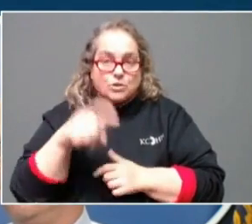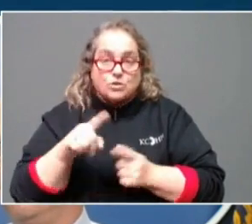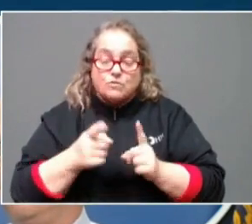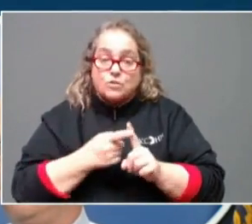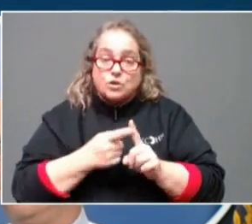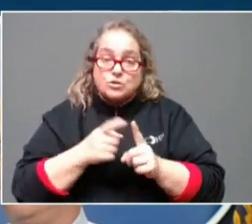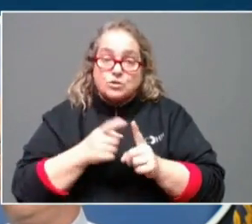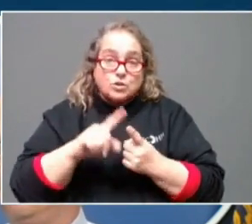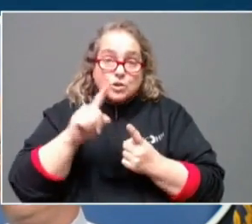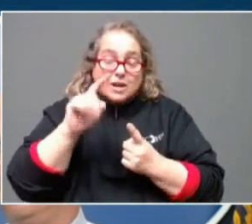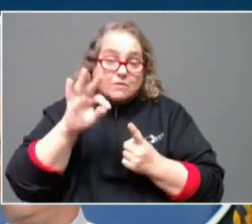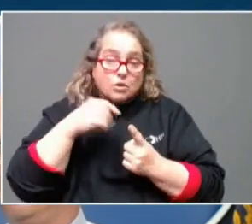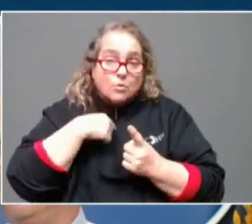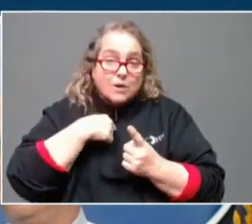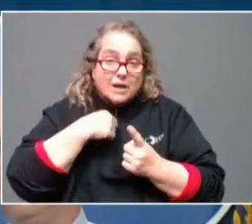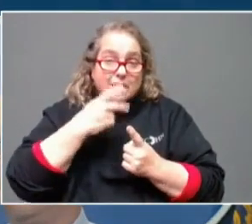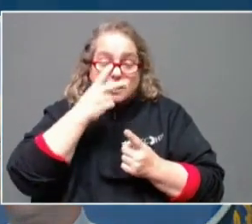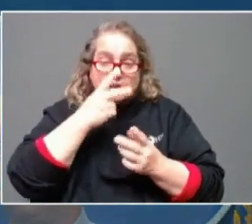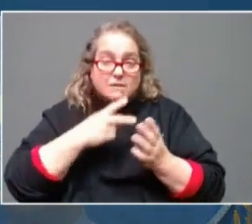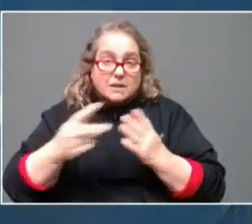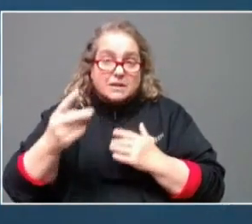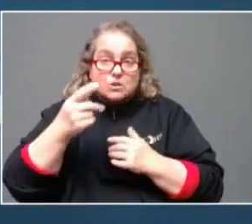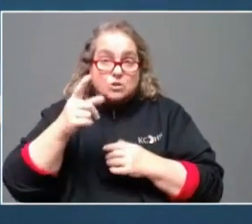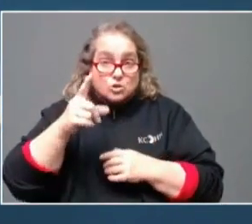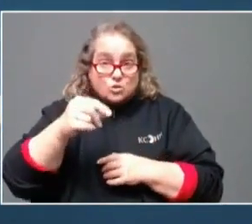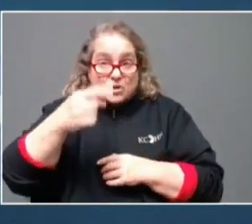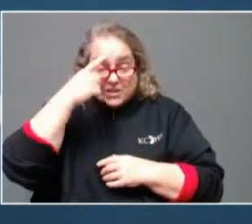have to send in more National Guard to help with the hospitals. And then the